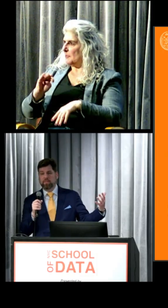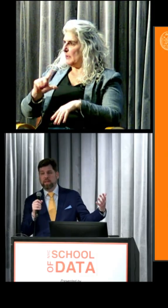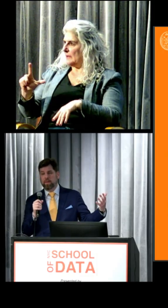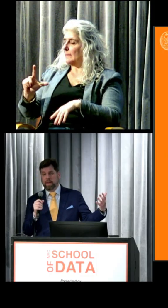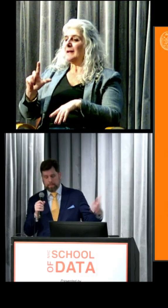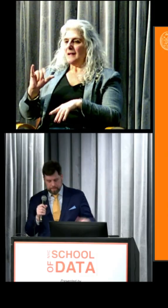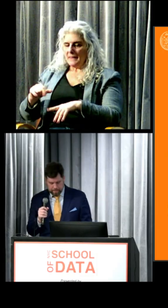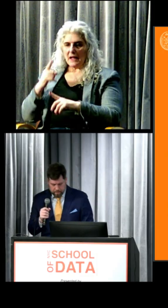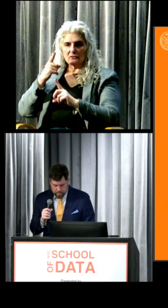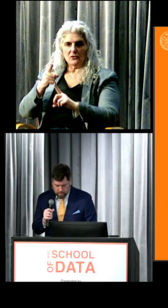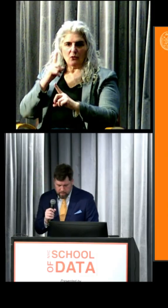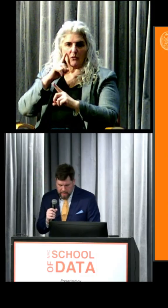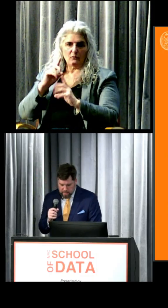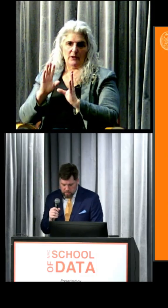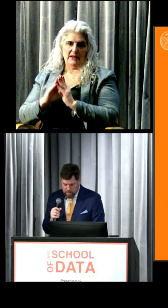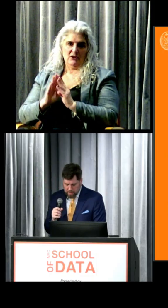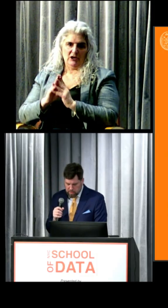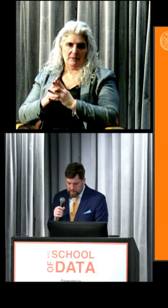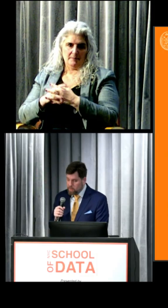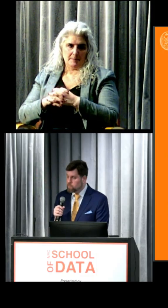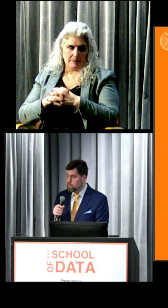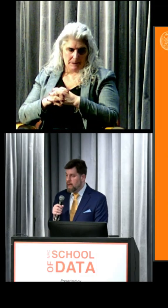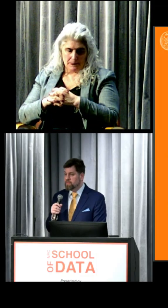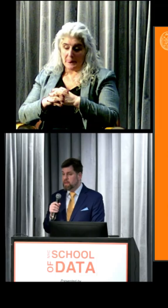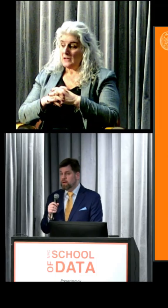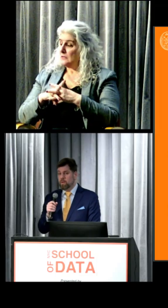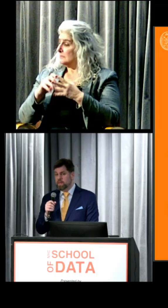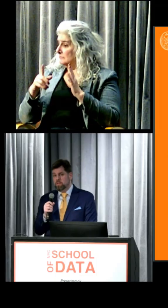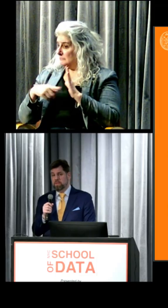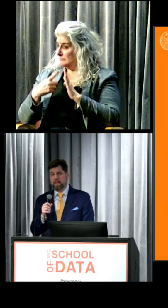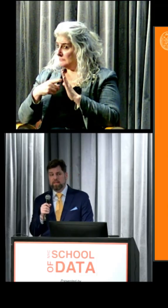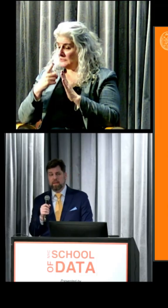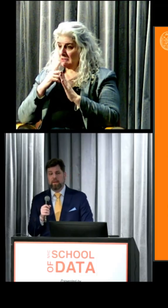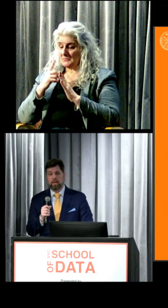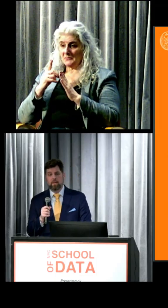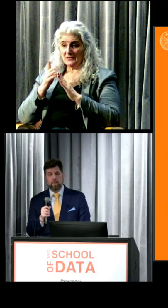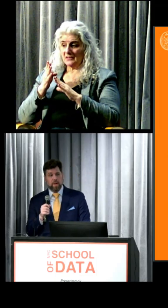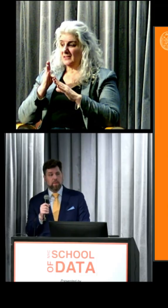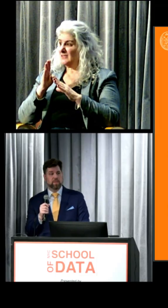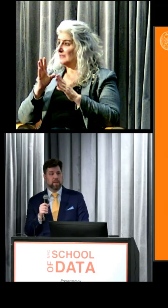We also varied the way that visitors see feedback on the systems through this control panel.